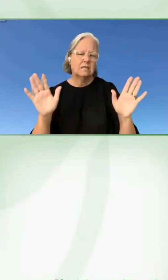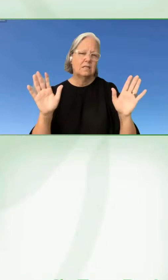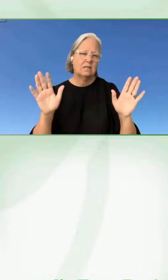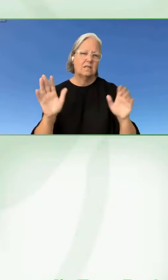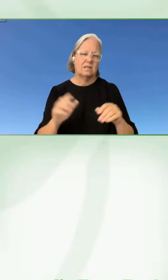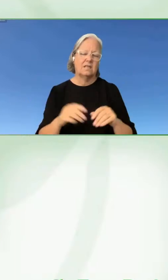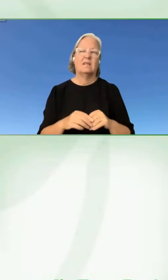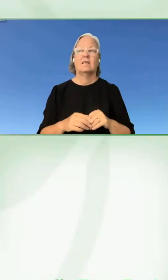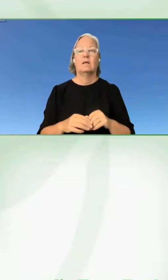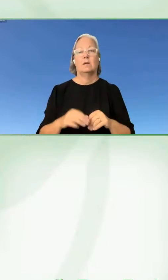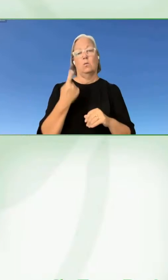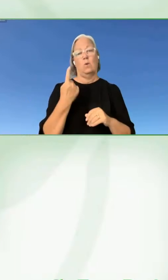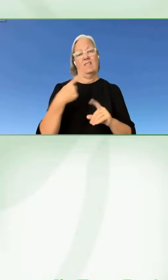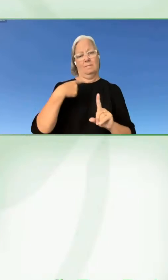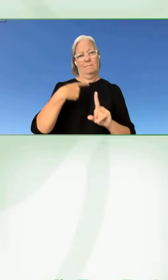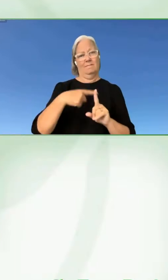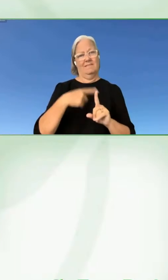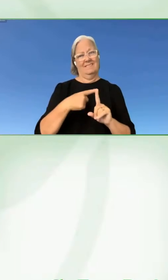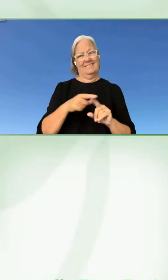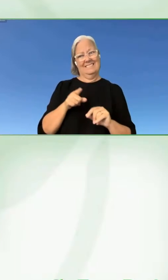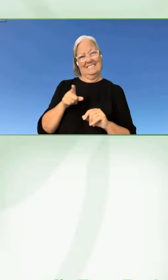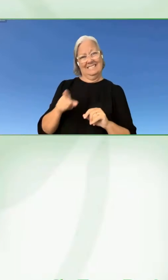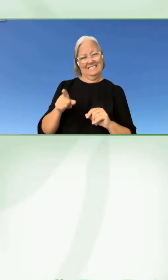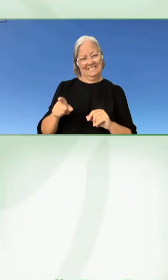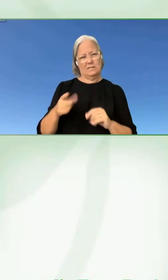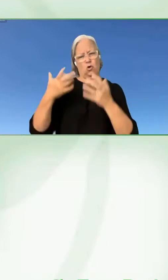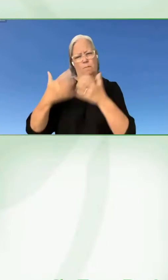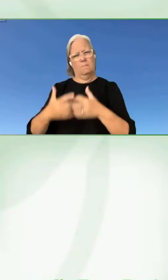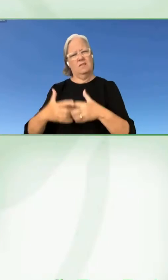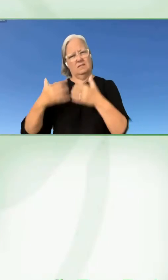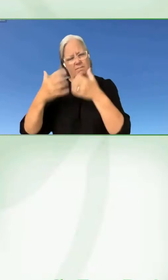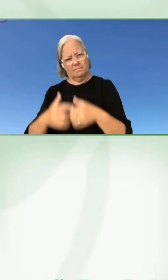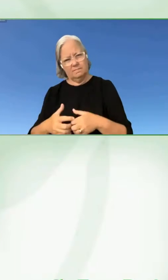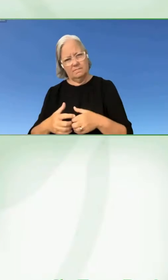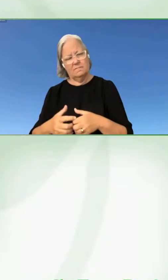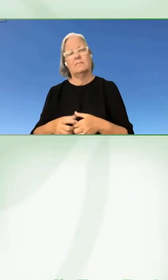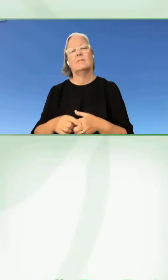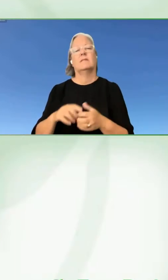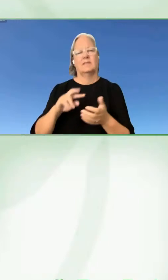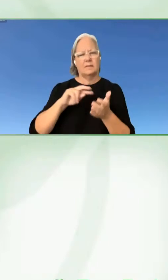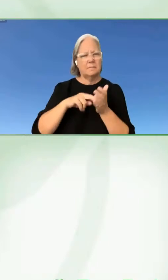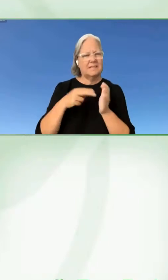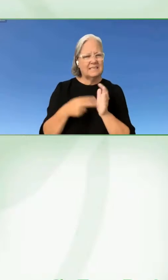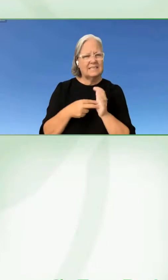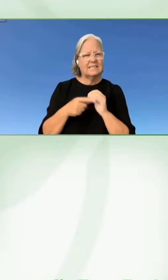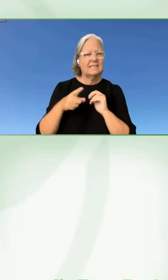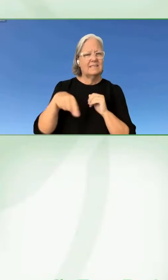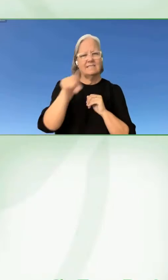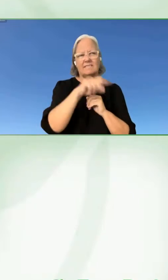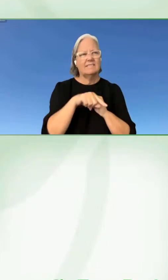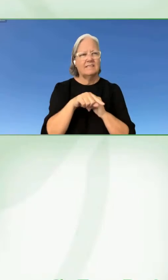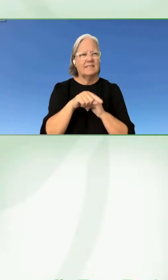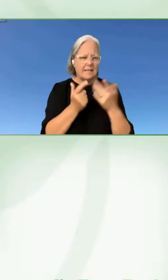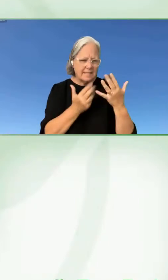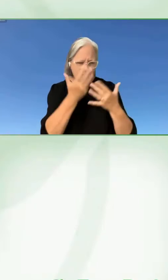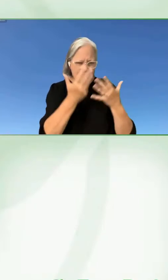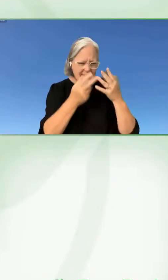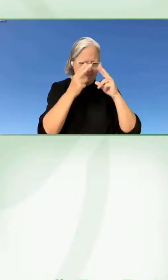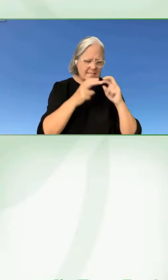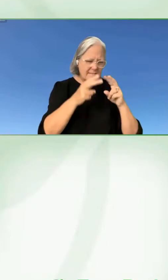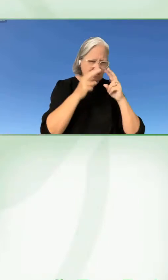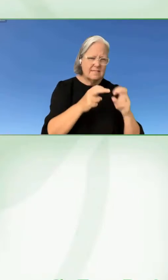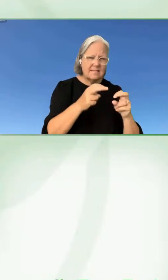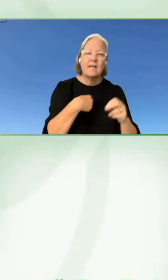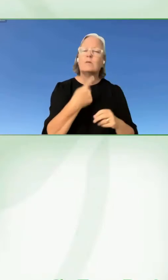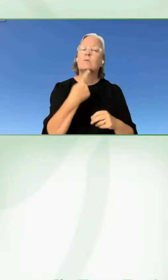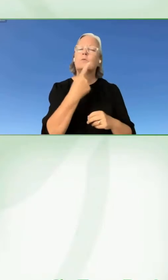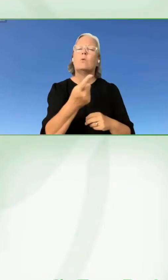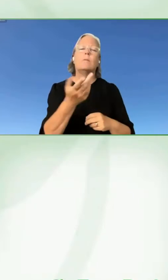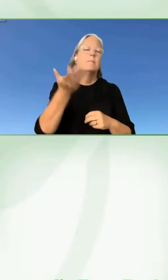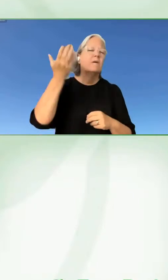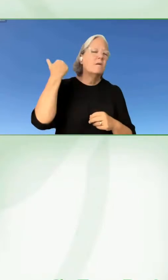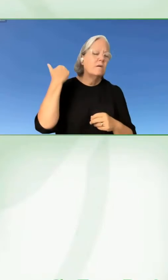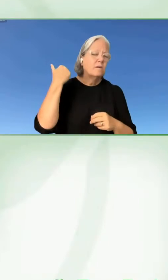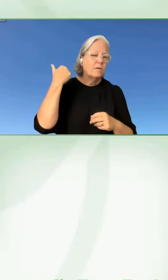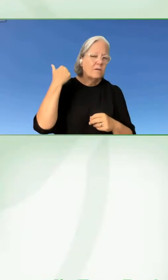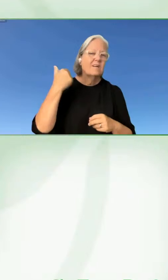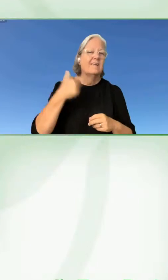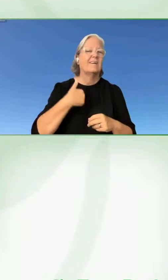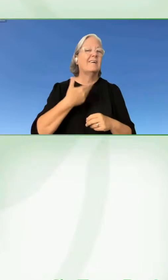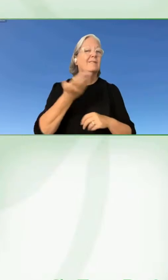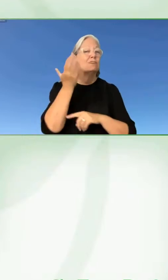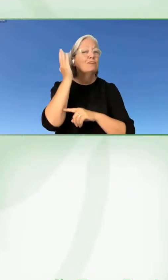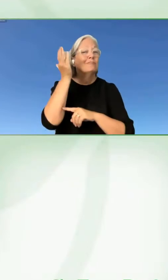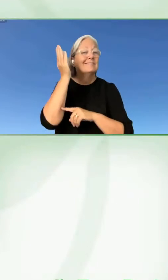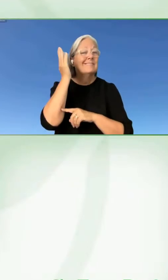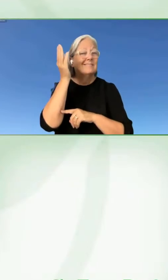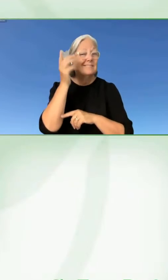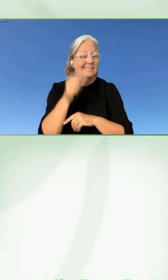In fact, I think one of the biggest advantages of the proactive mechanism is the convenience